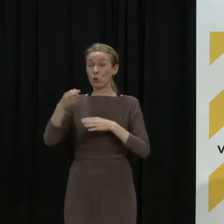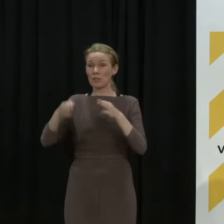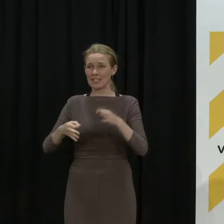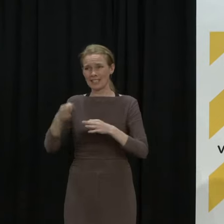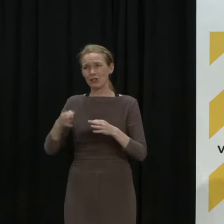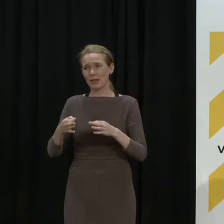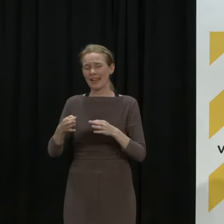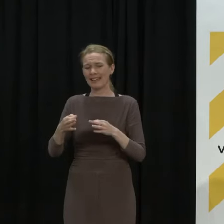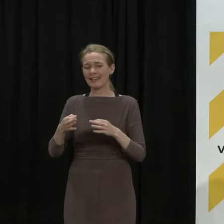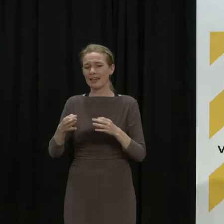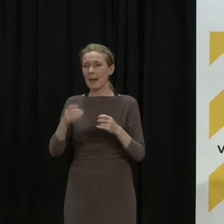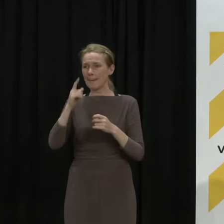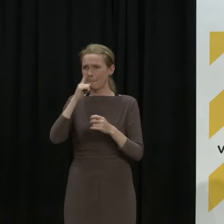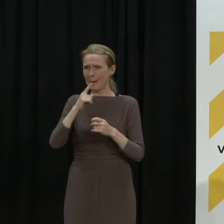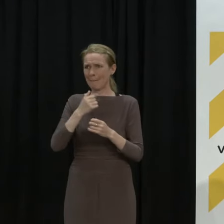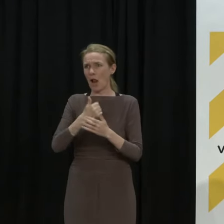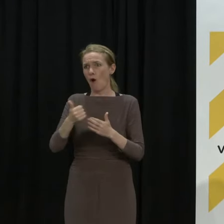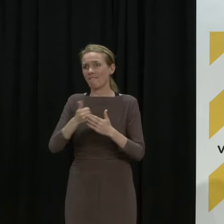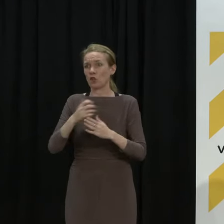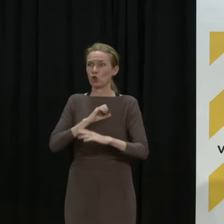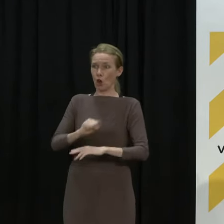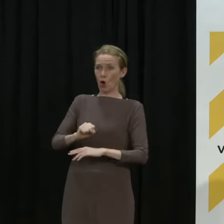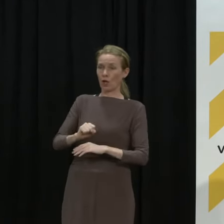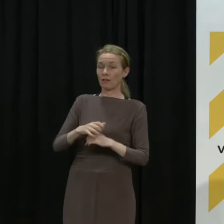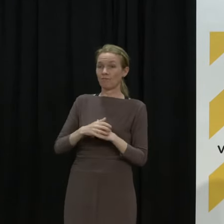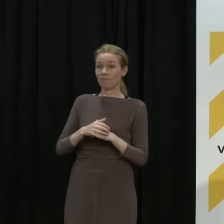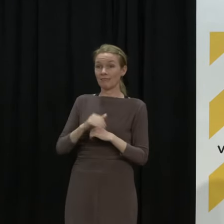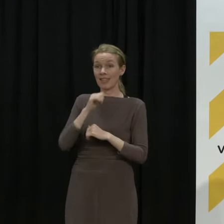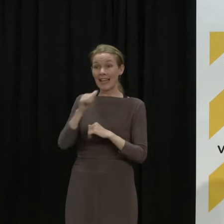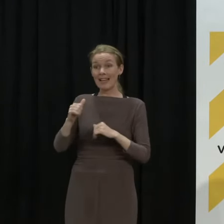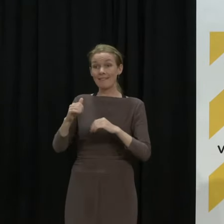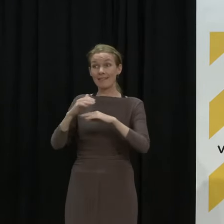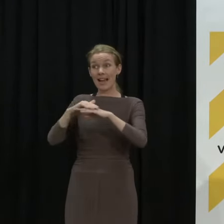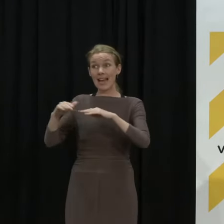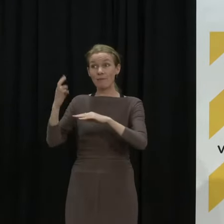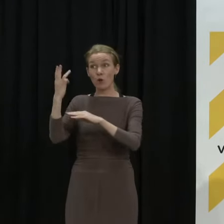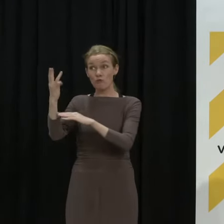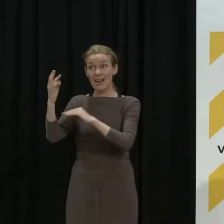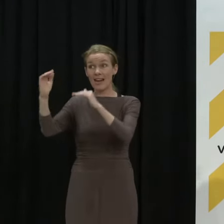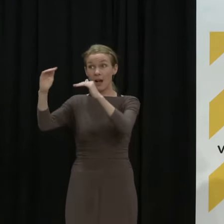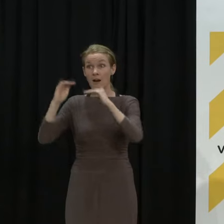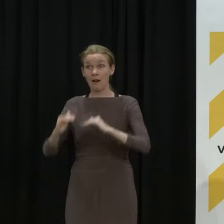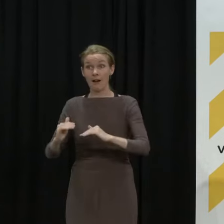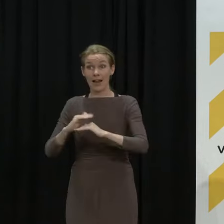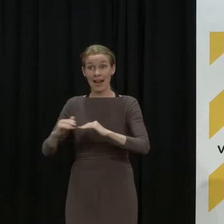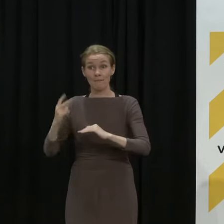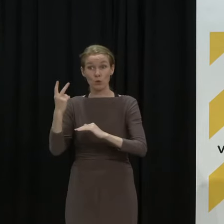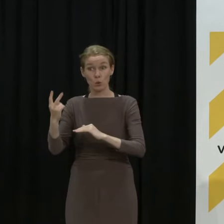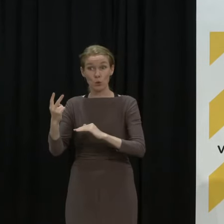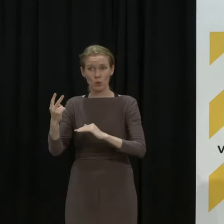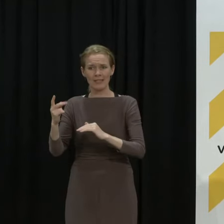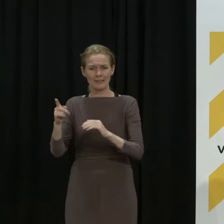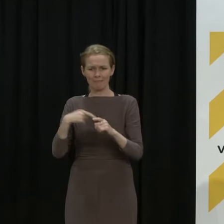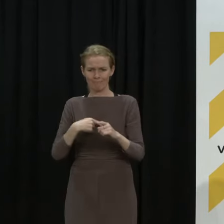sided -- blindsided. When you change things it